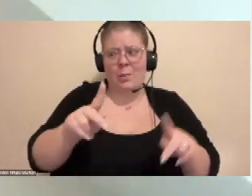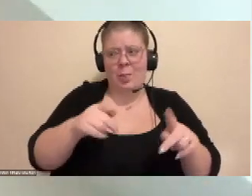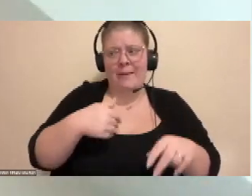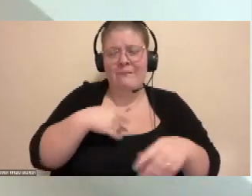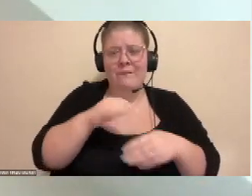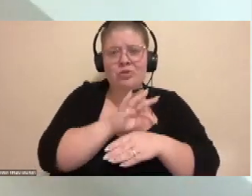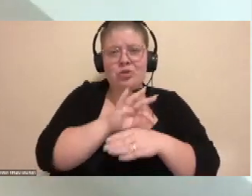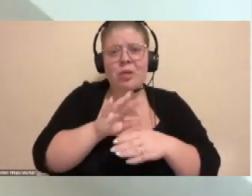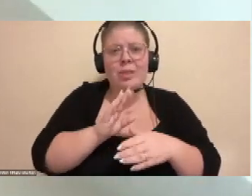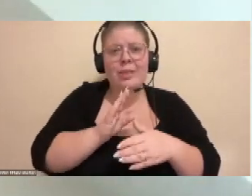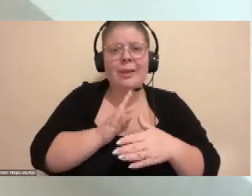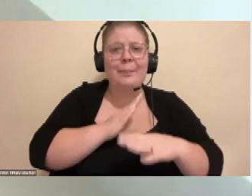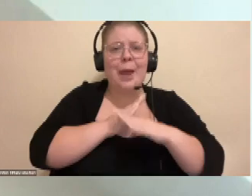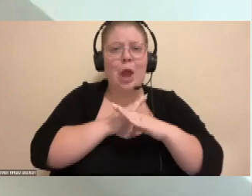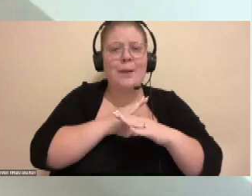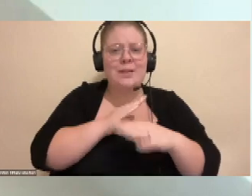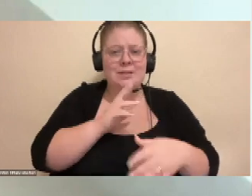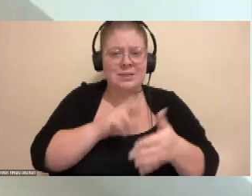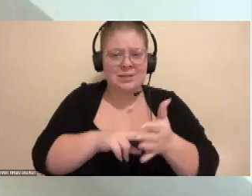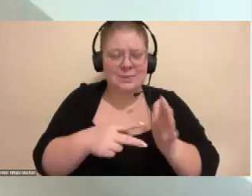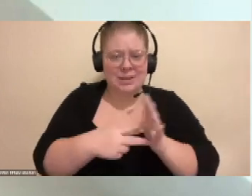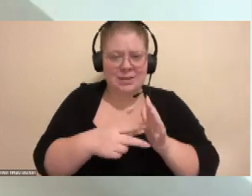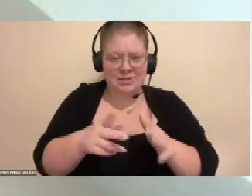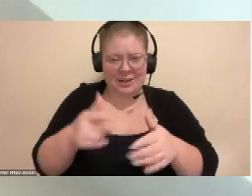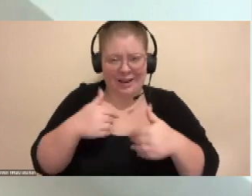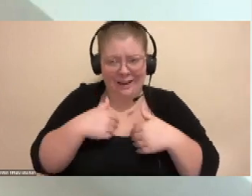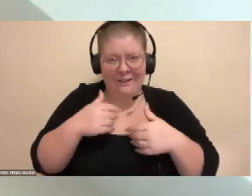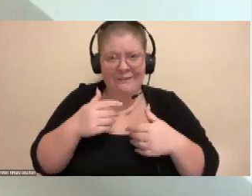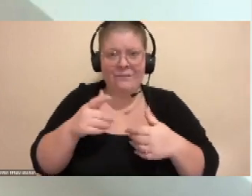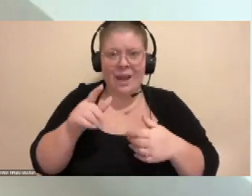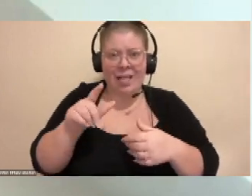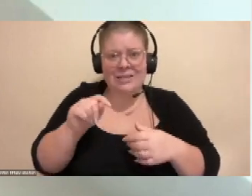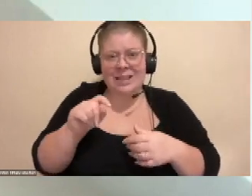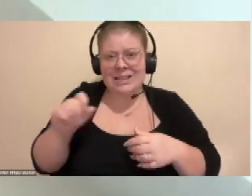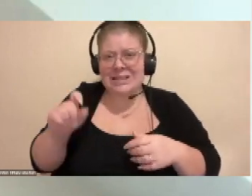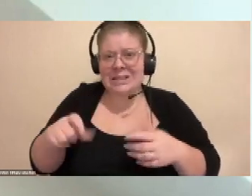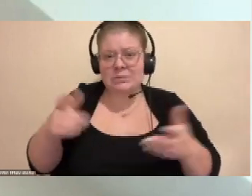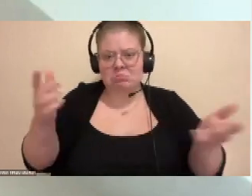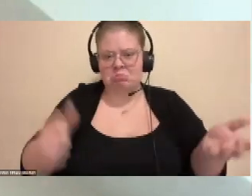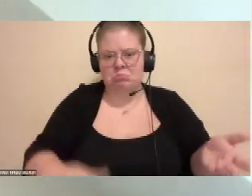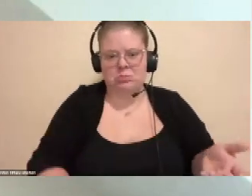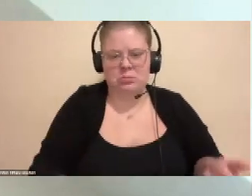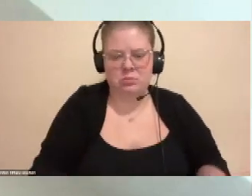have LTSS needs in so far is there's an opportunity to take some